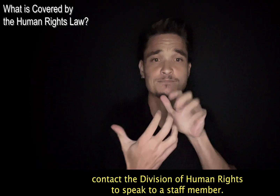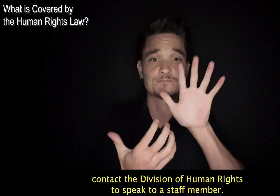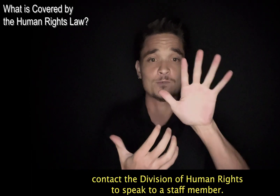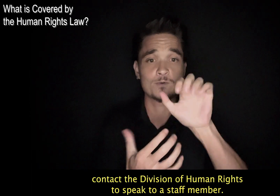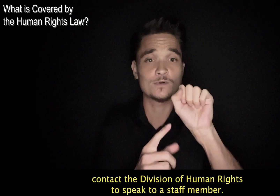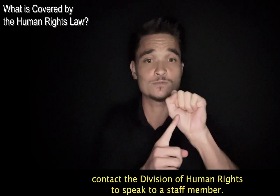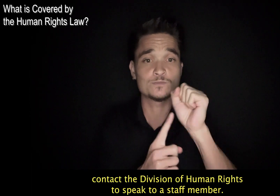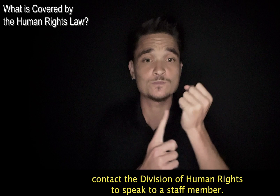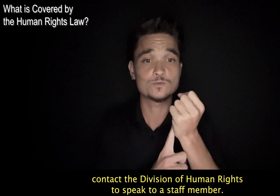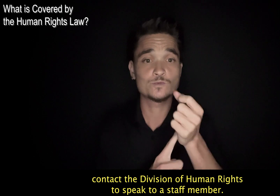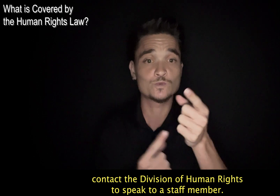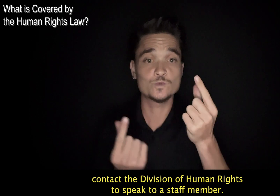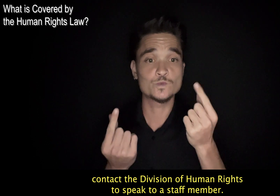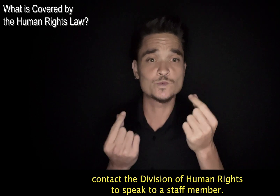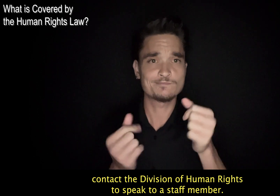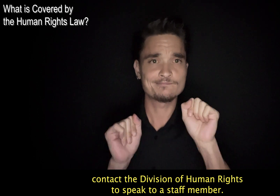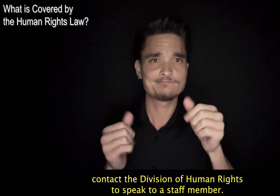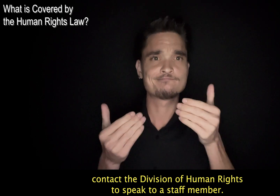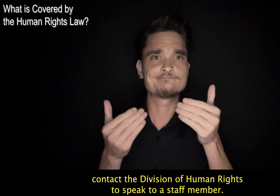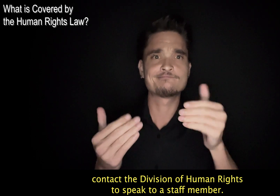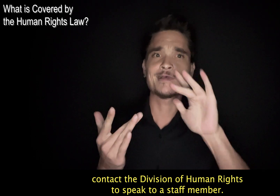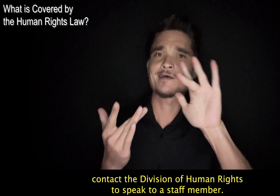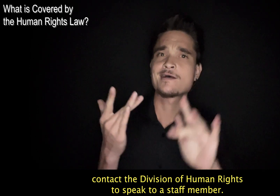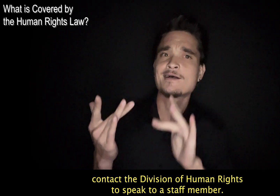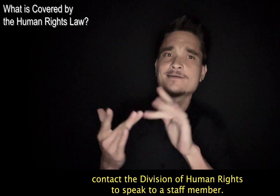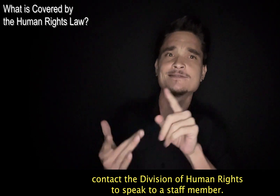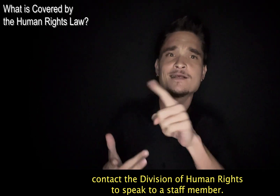contact the Division of Human Rights to speak to a staff member.